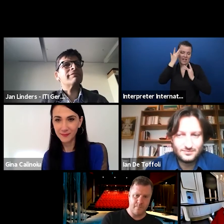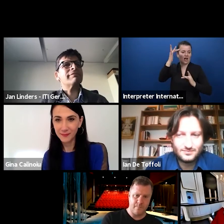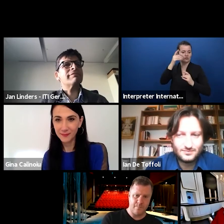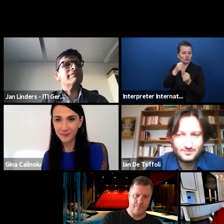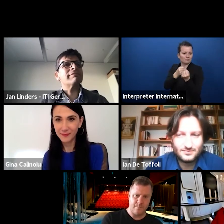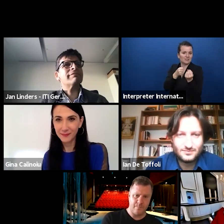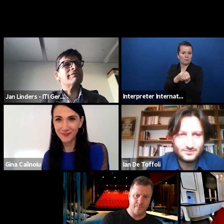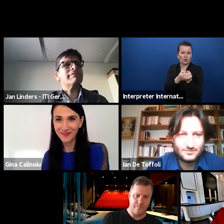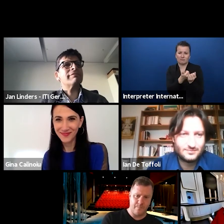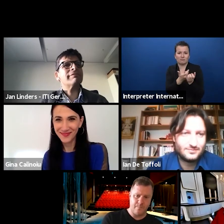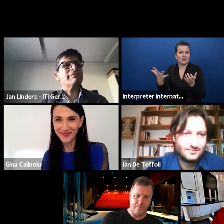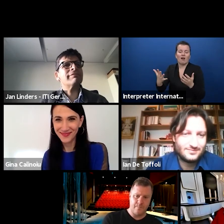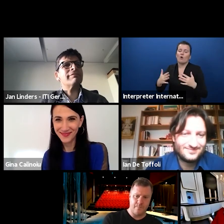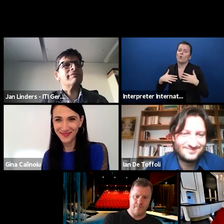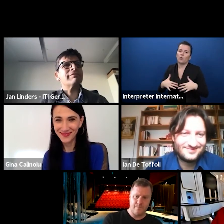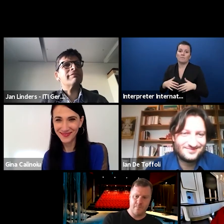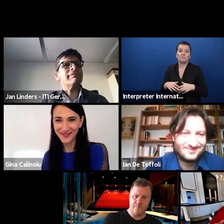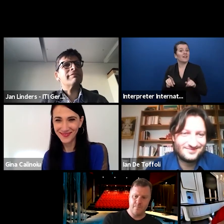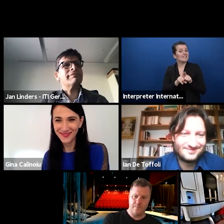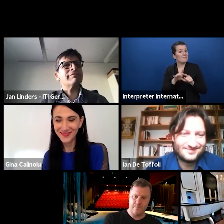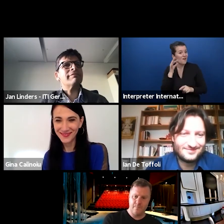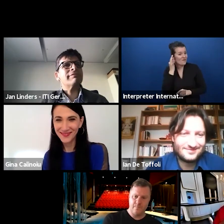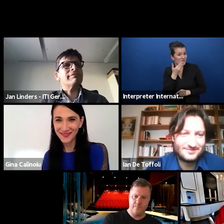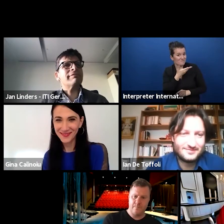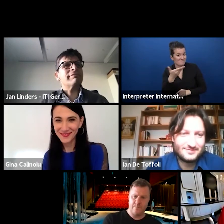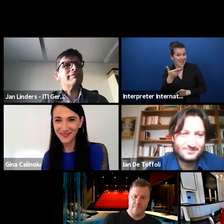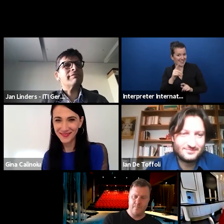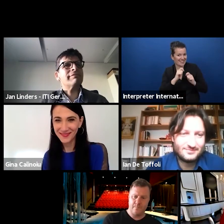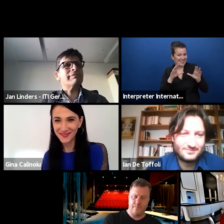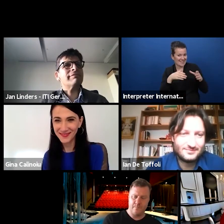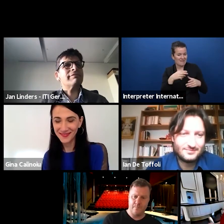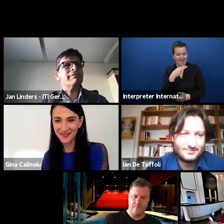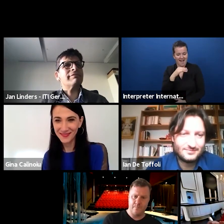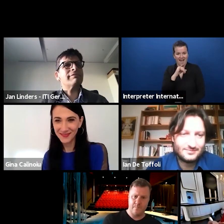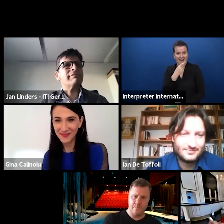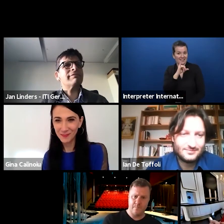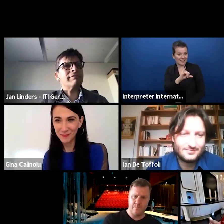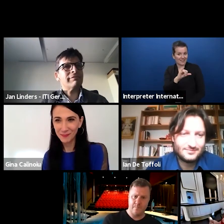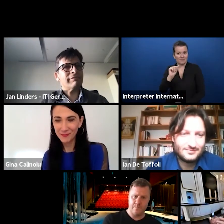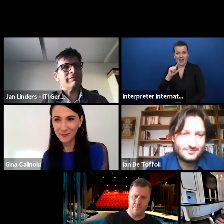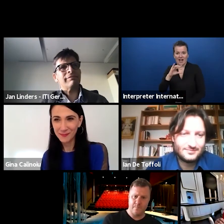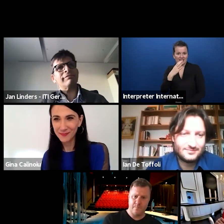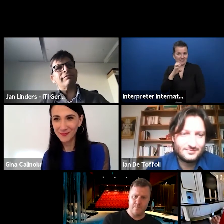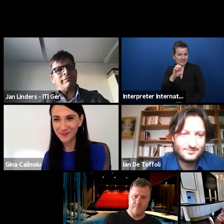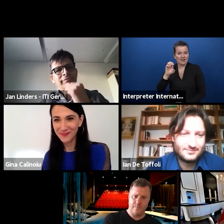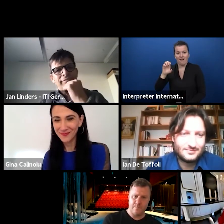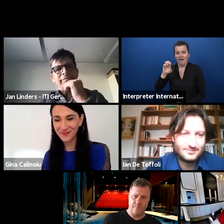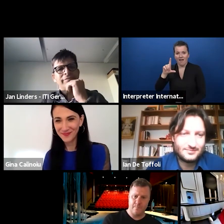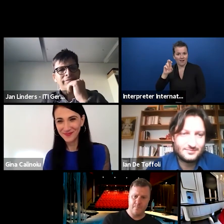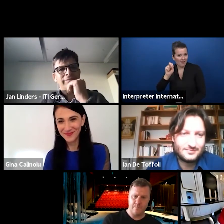ladies can I say in the team, Heidi and Alice and Hélène and Joséphine. Thank you very much,